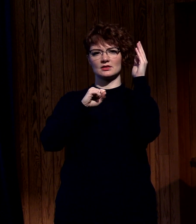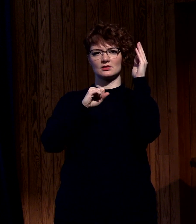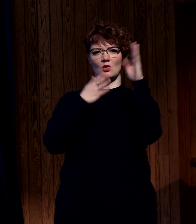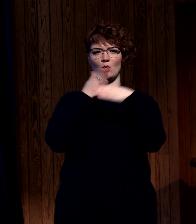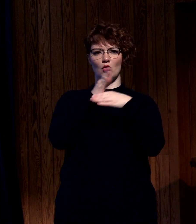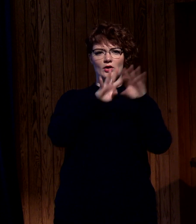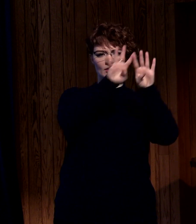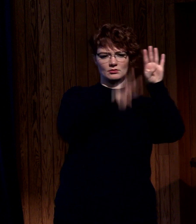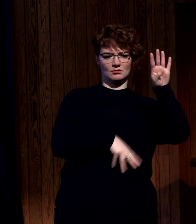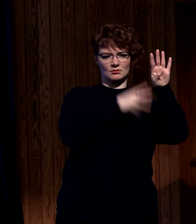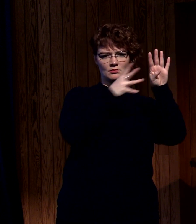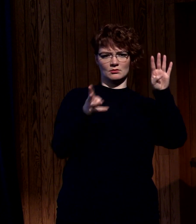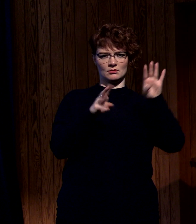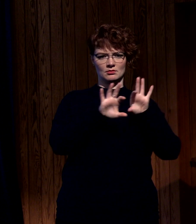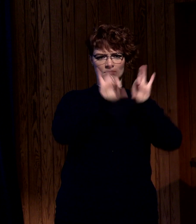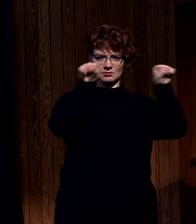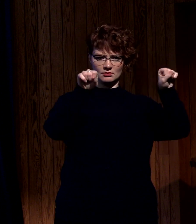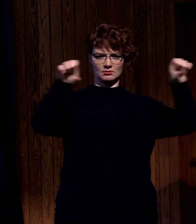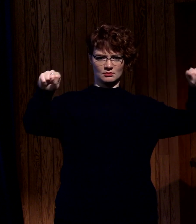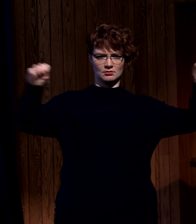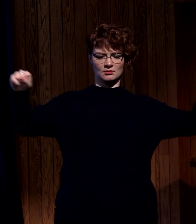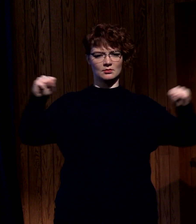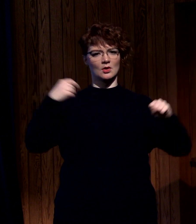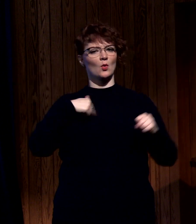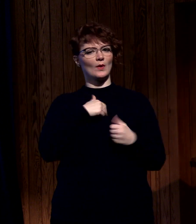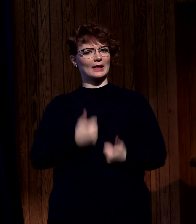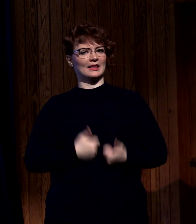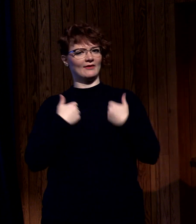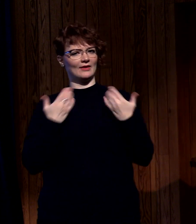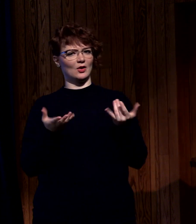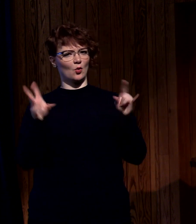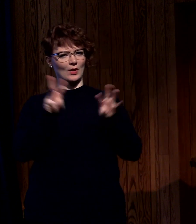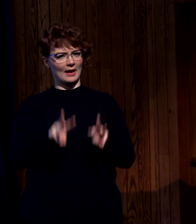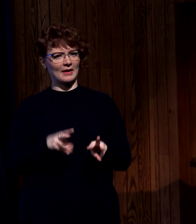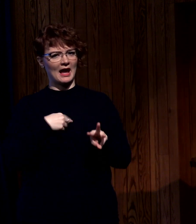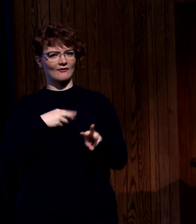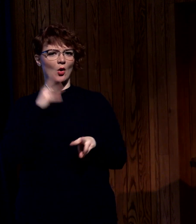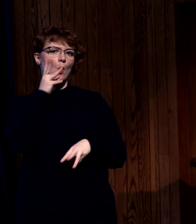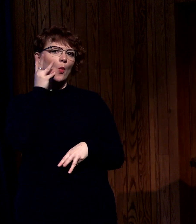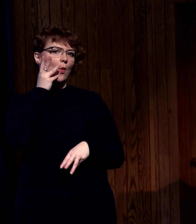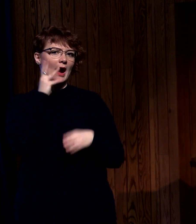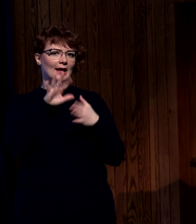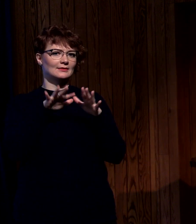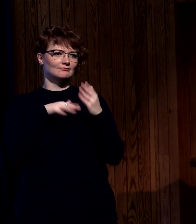with it, you've seen it all we kind of live in wine country here in the Willamette Valley, you'll see a picture of just the